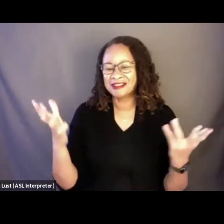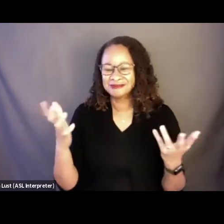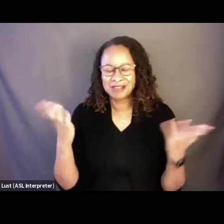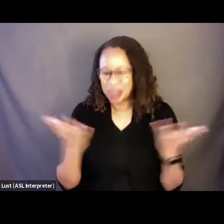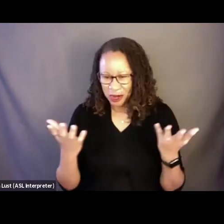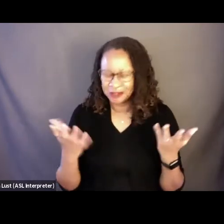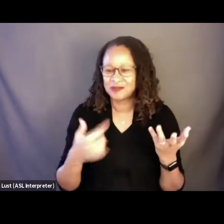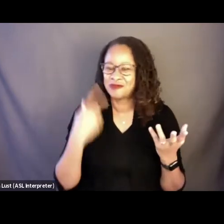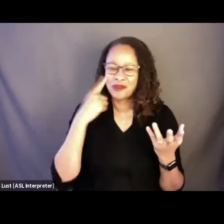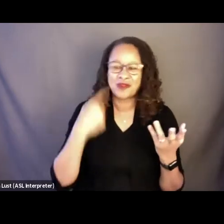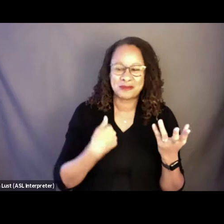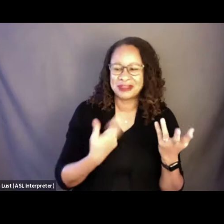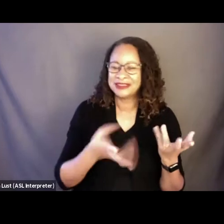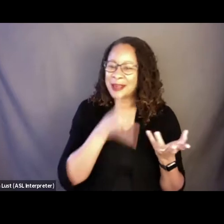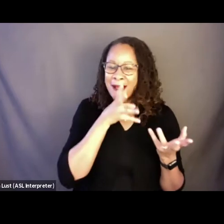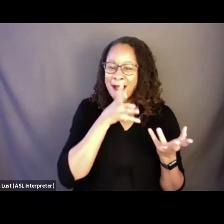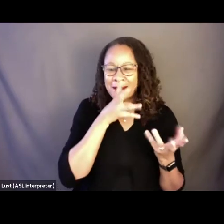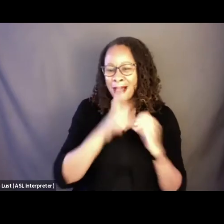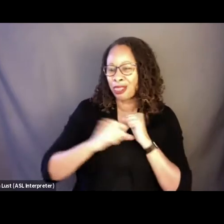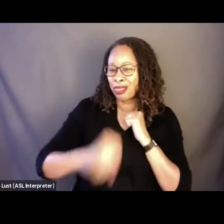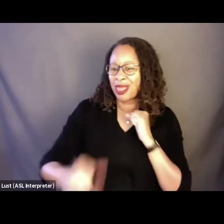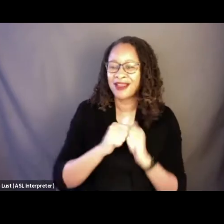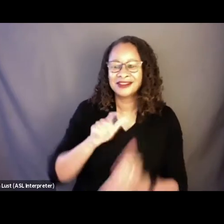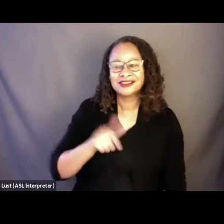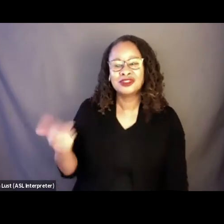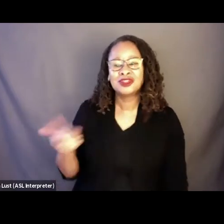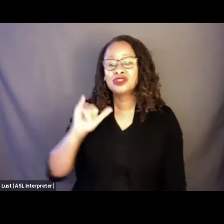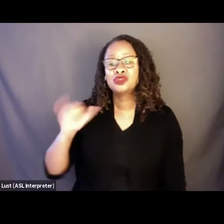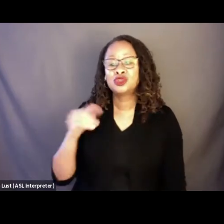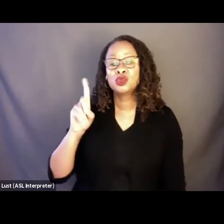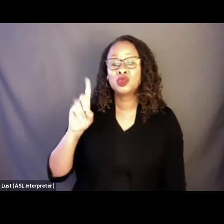I'm gonna hand it off to Jude to get this conversation started.